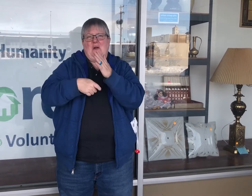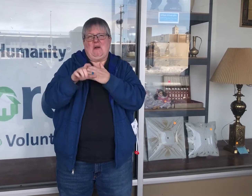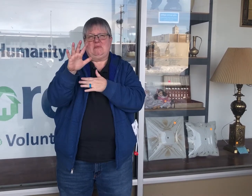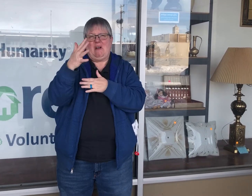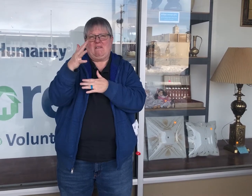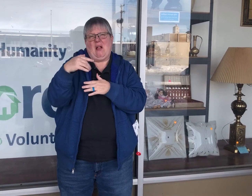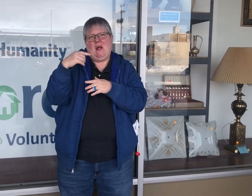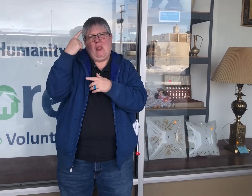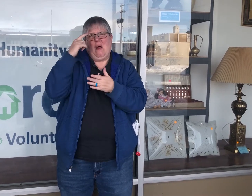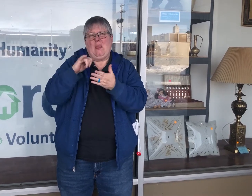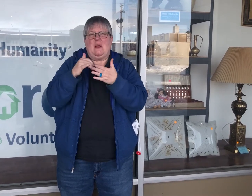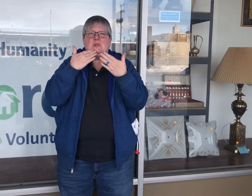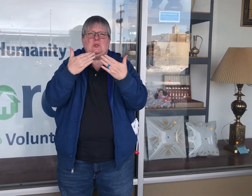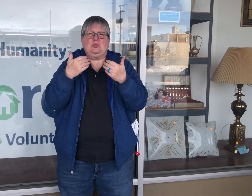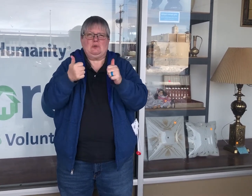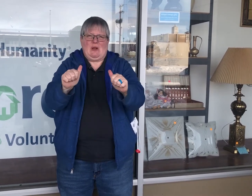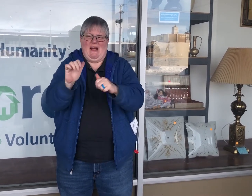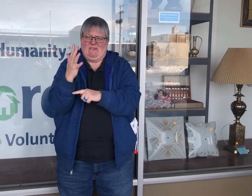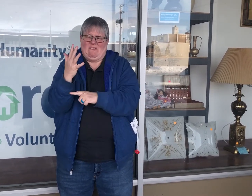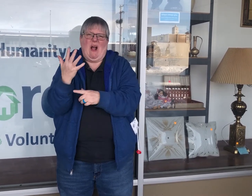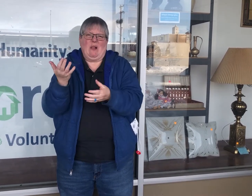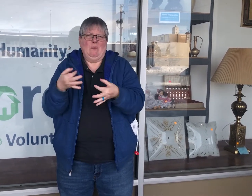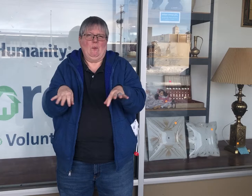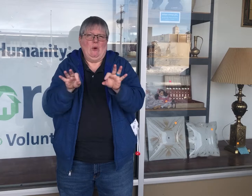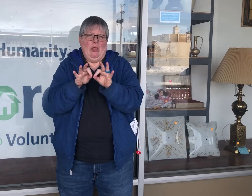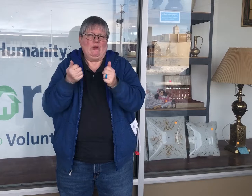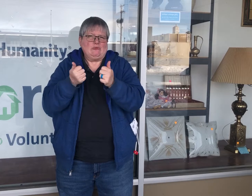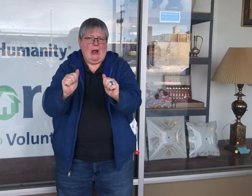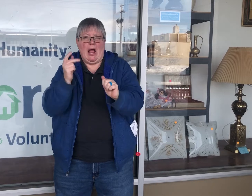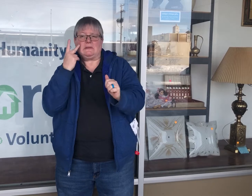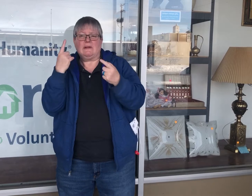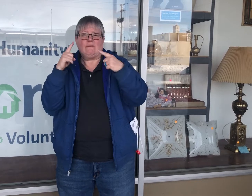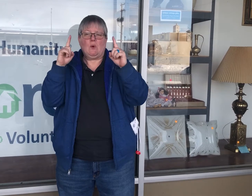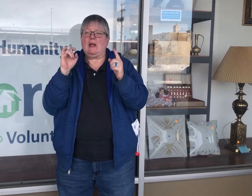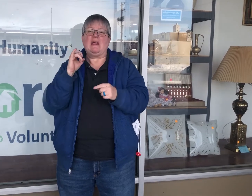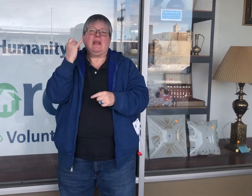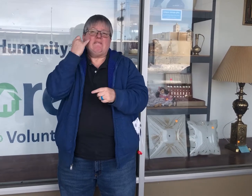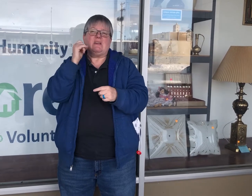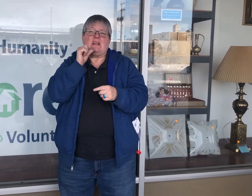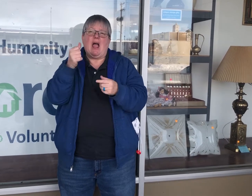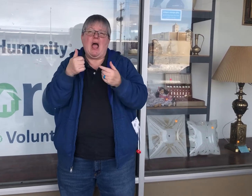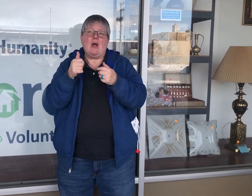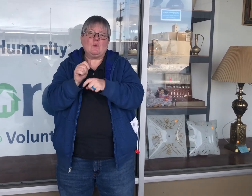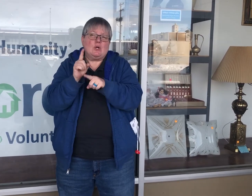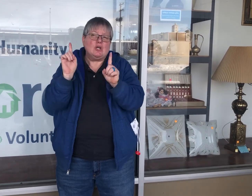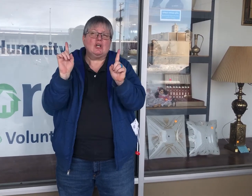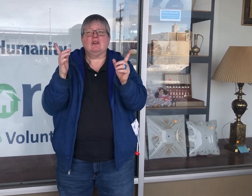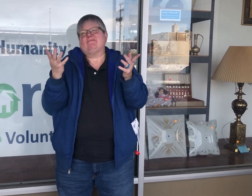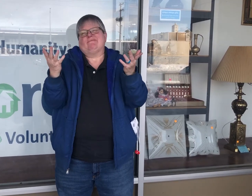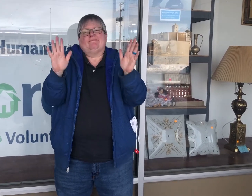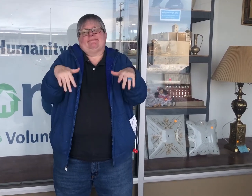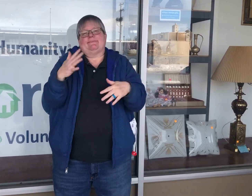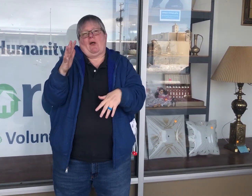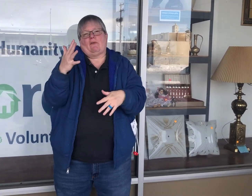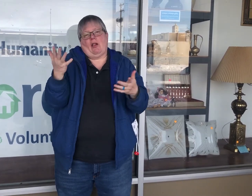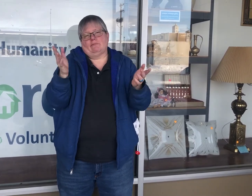So it was $5 and I thought that was a good try. $5 it's worth a try. If it works yay, if it doesn't work, eh $5 that's okay.